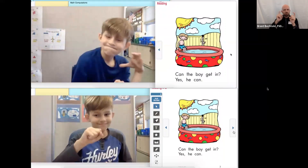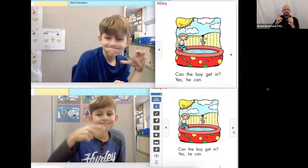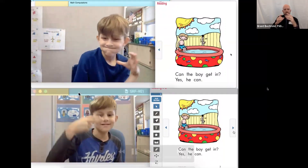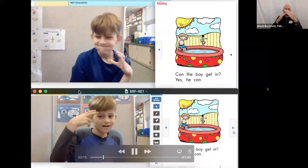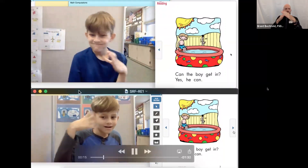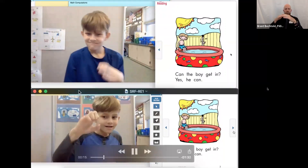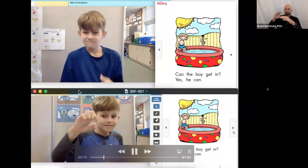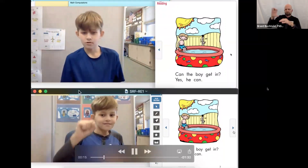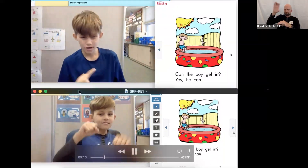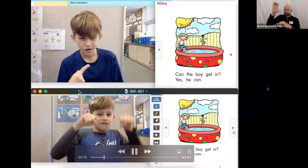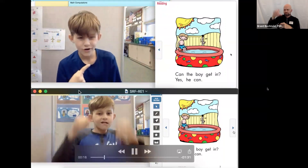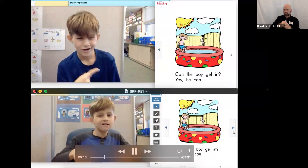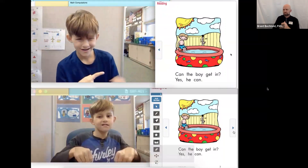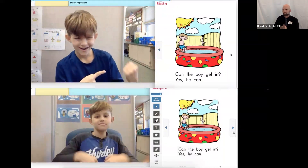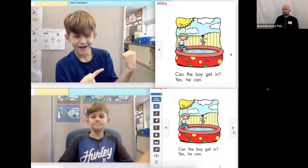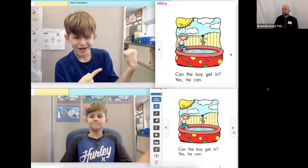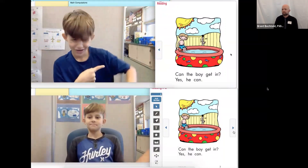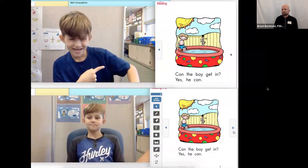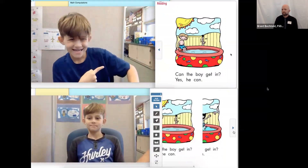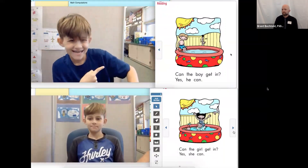Watch his expressions on the top video.